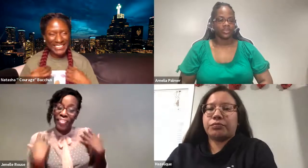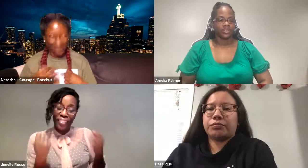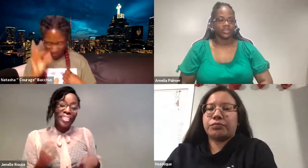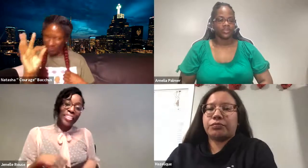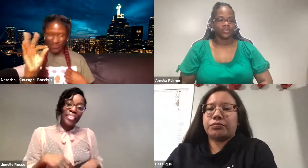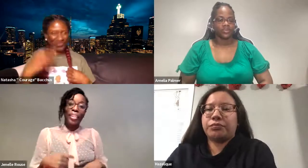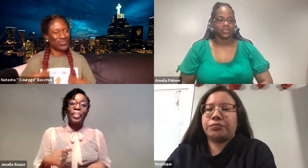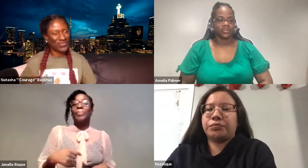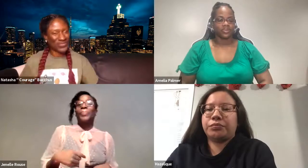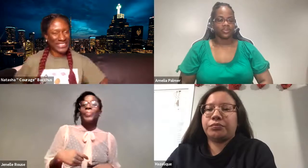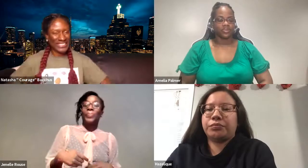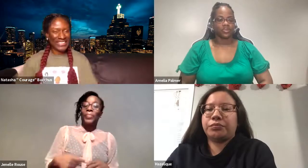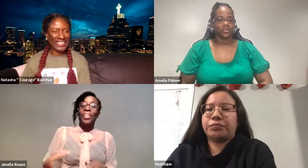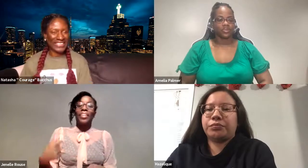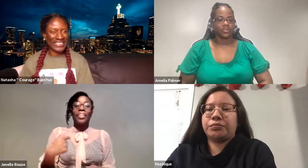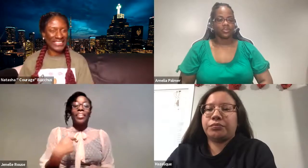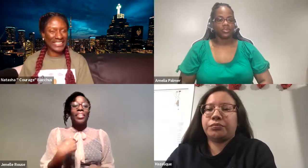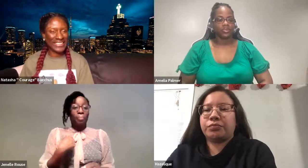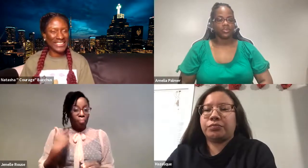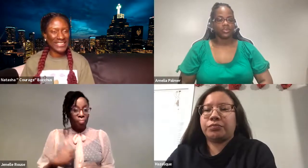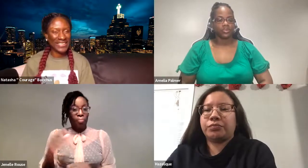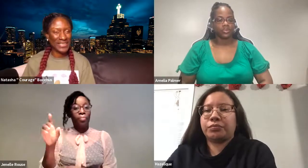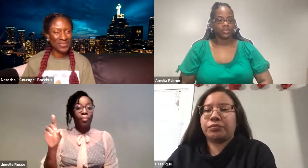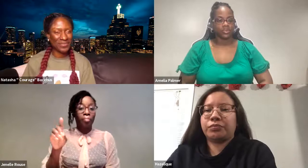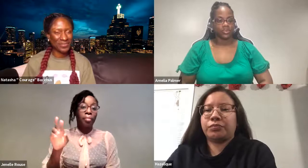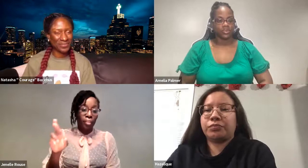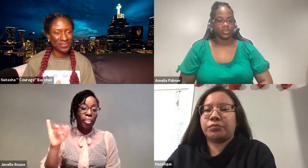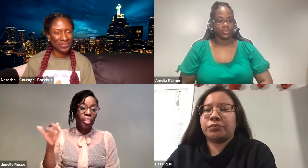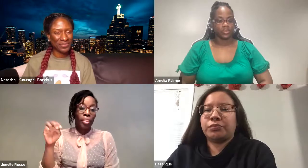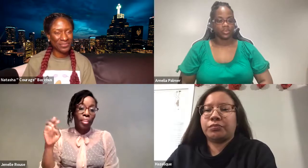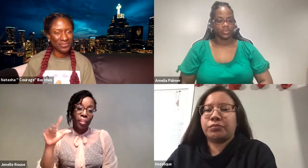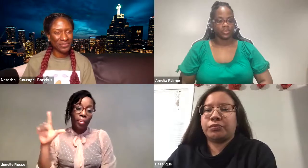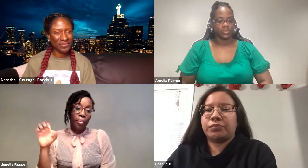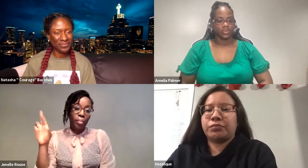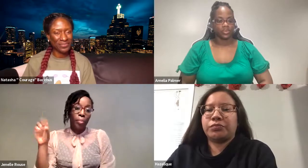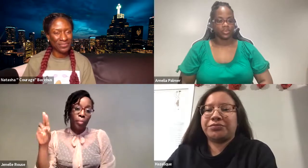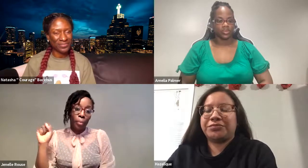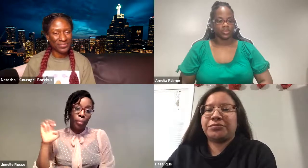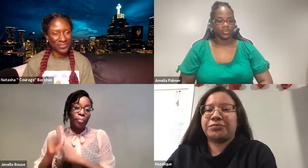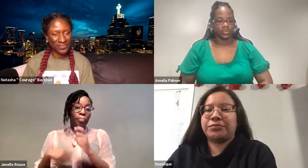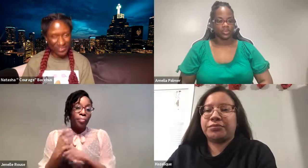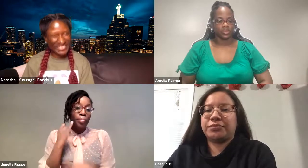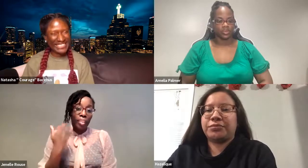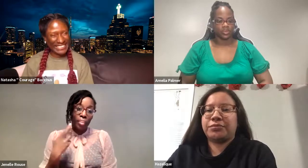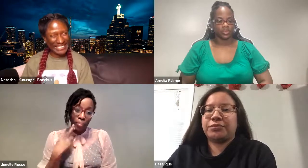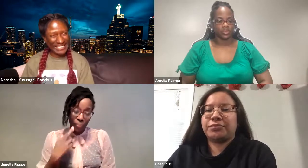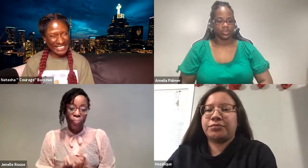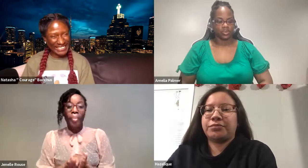and i will pass this on to the next person - hello hello my name is Dr. Jenelle Rouse and